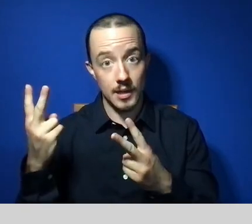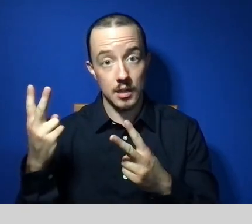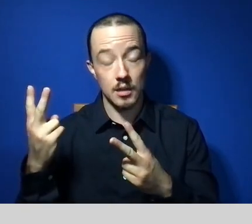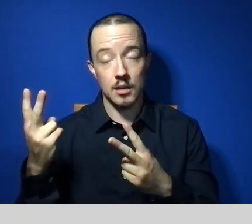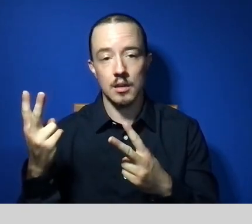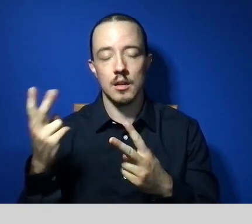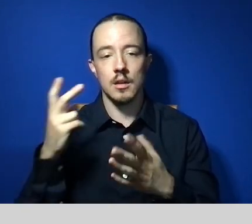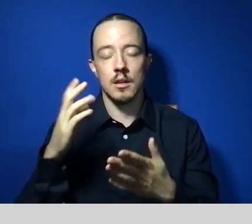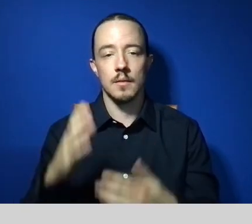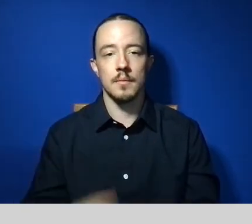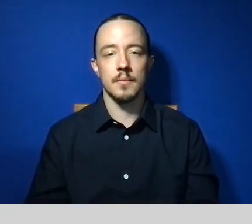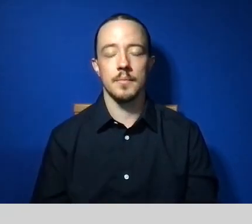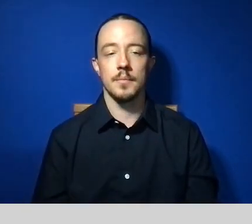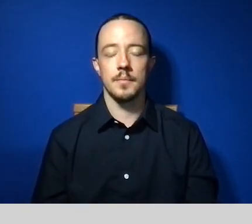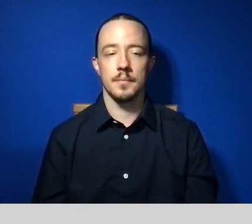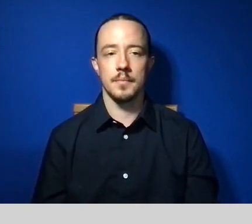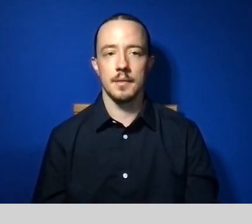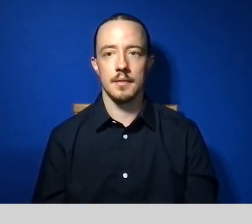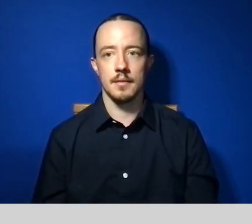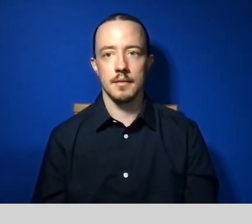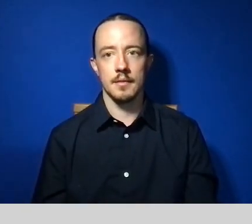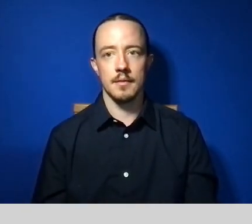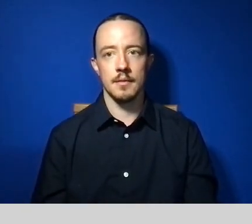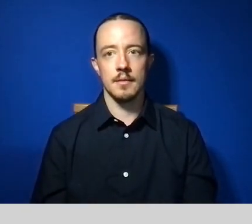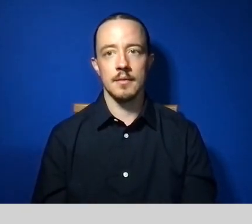notice I'm going to come over here